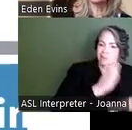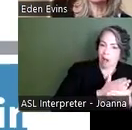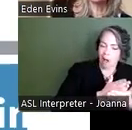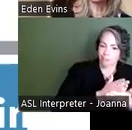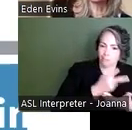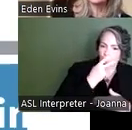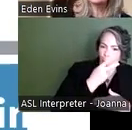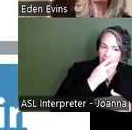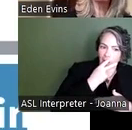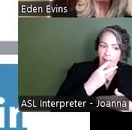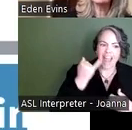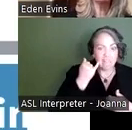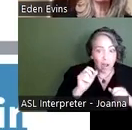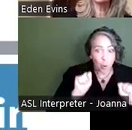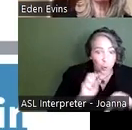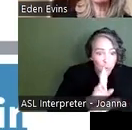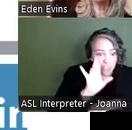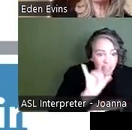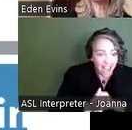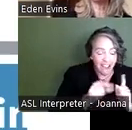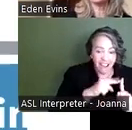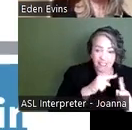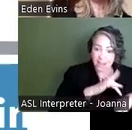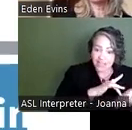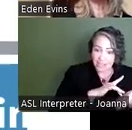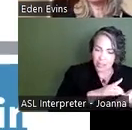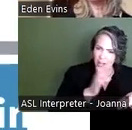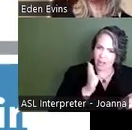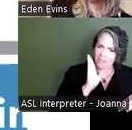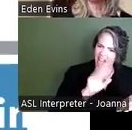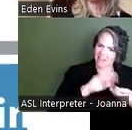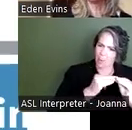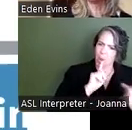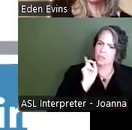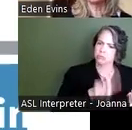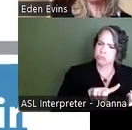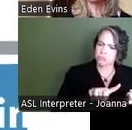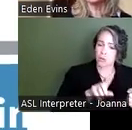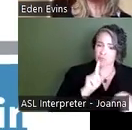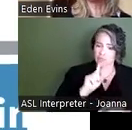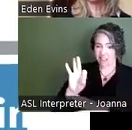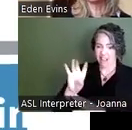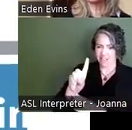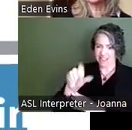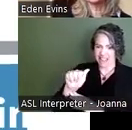medication. And so really the FDA allowed that to happen by allowing the trials - the registration